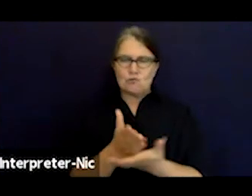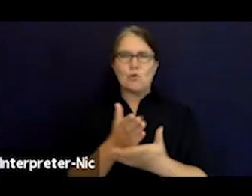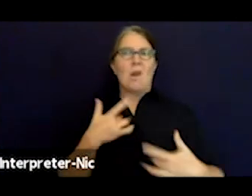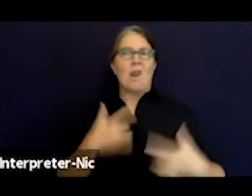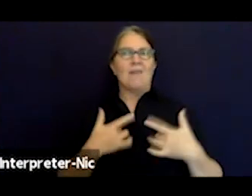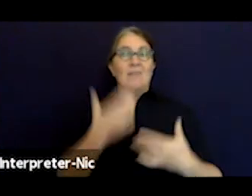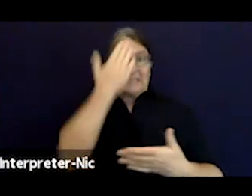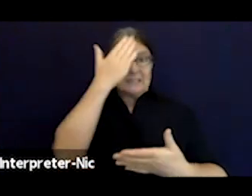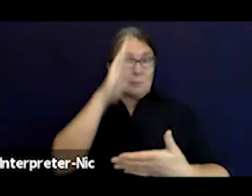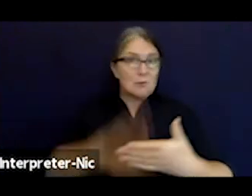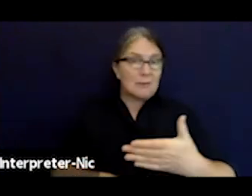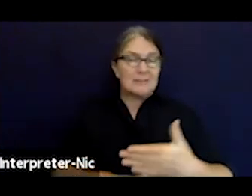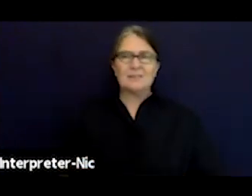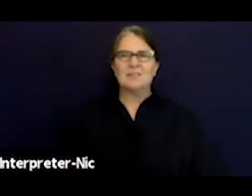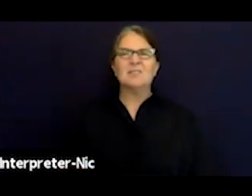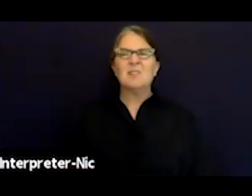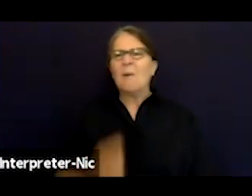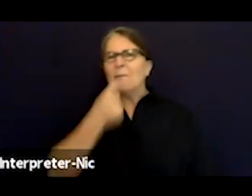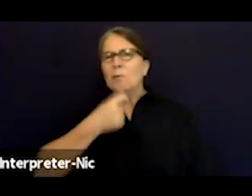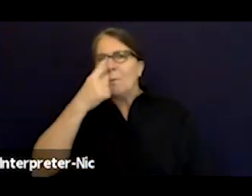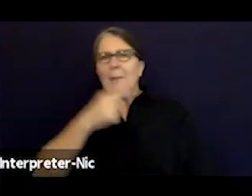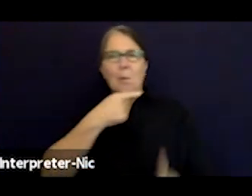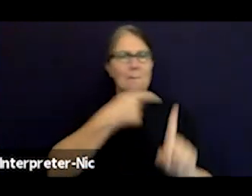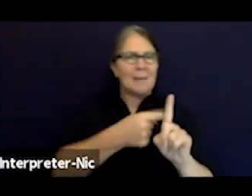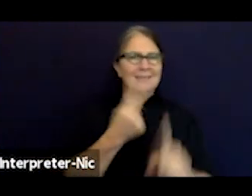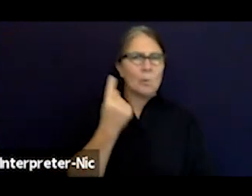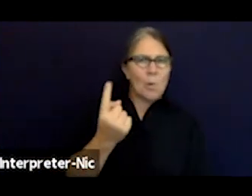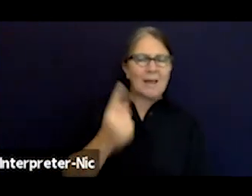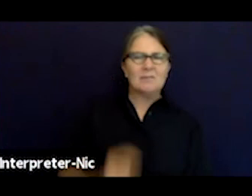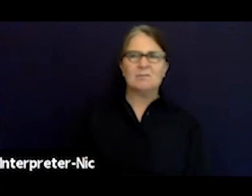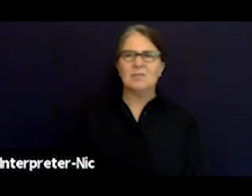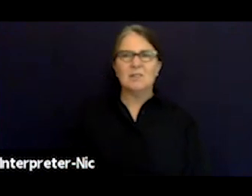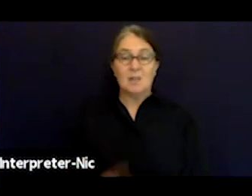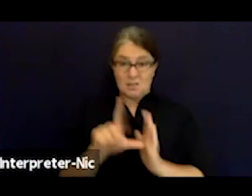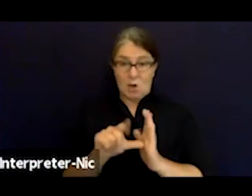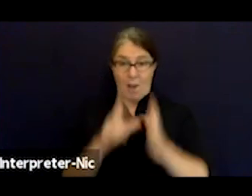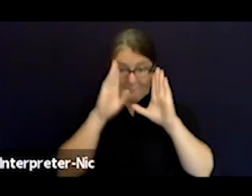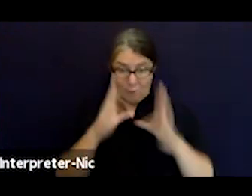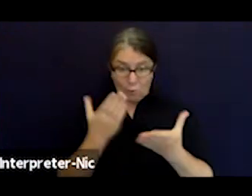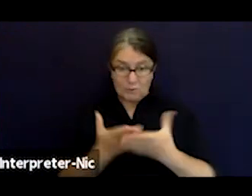time on task, students at the centre of work and support plans. Let's see. Satisfaction.